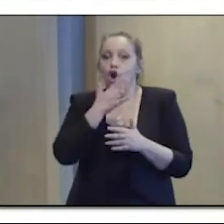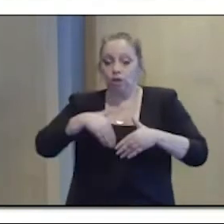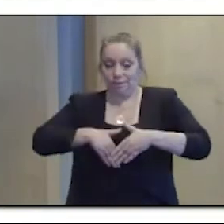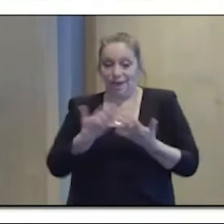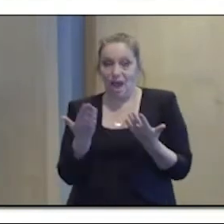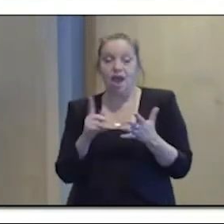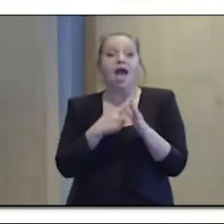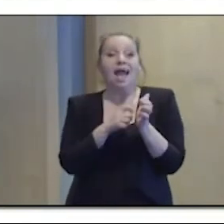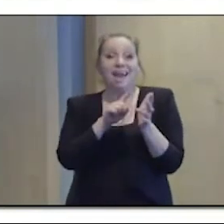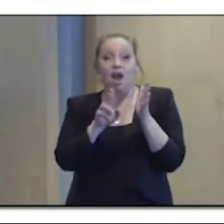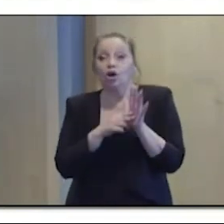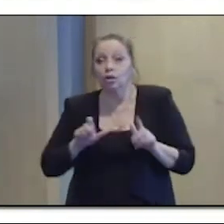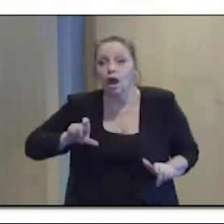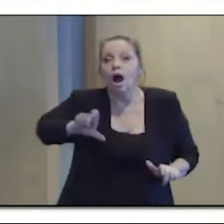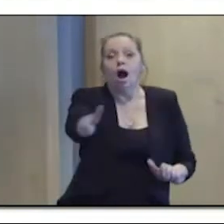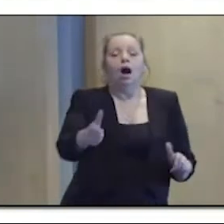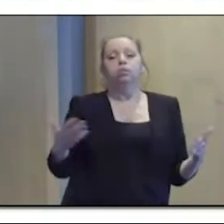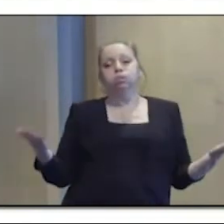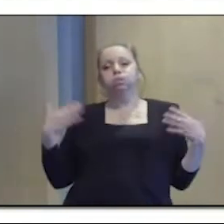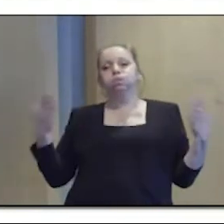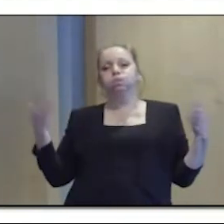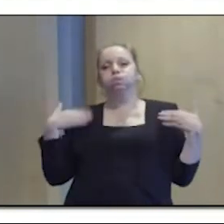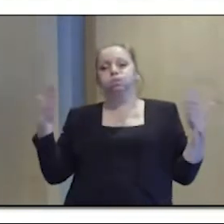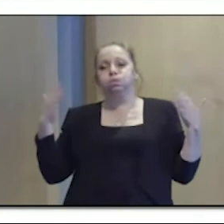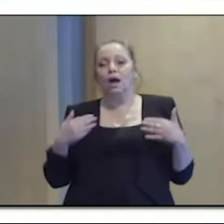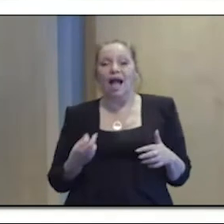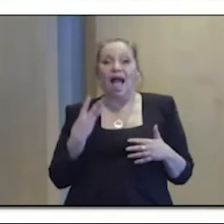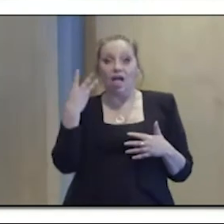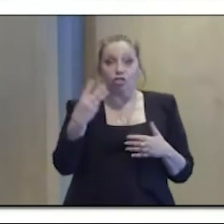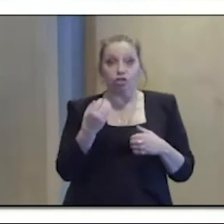turning on the air conditioning and plugging in our three electric vehicles all at the same time.